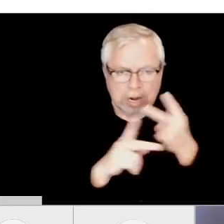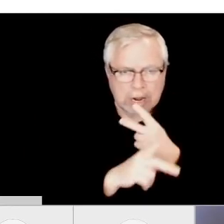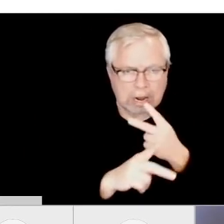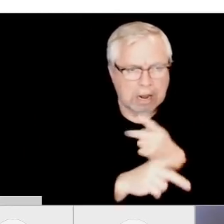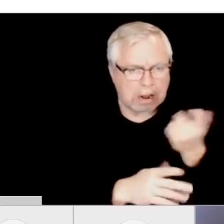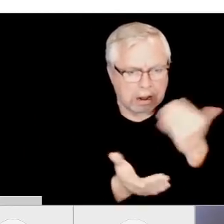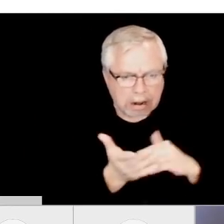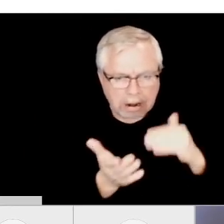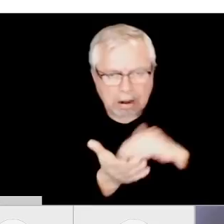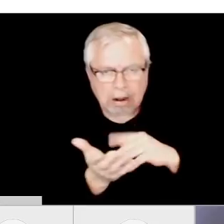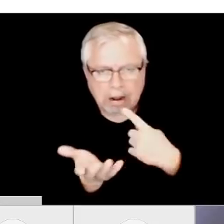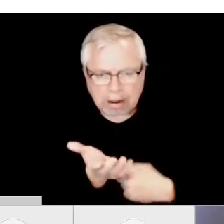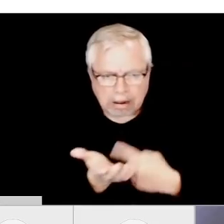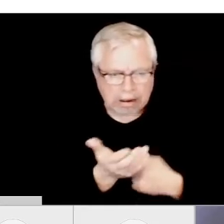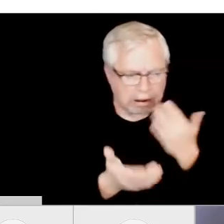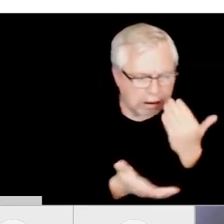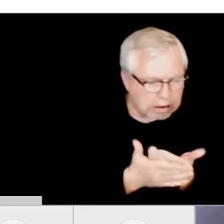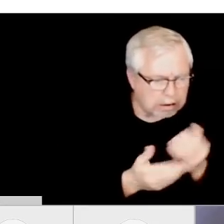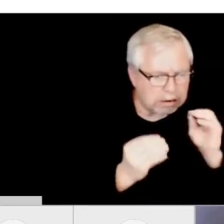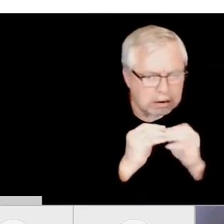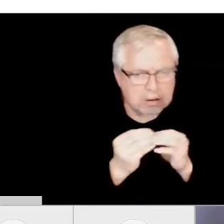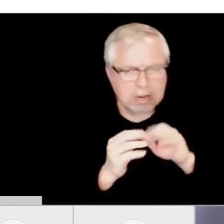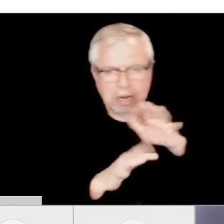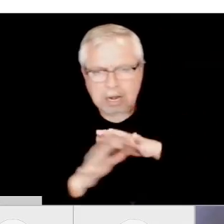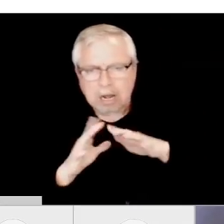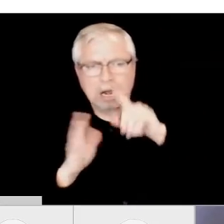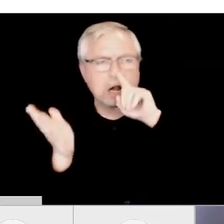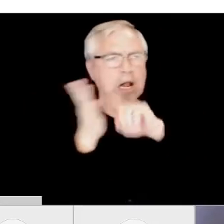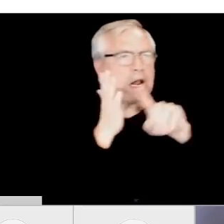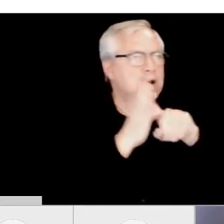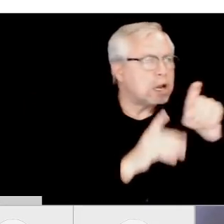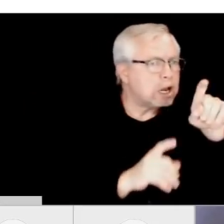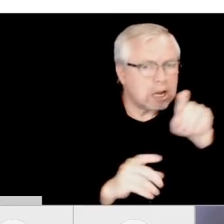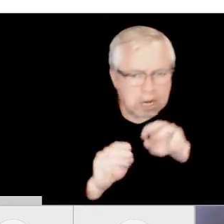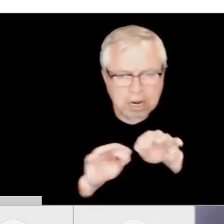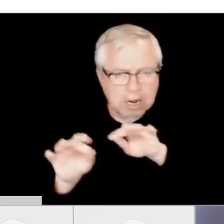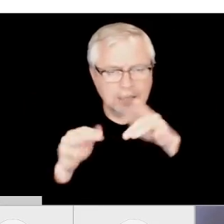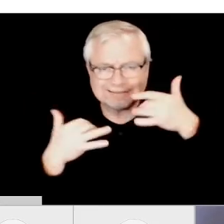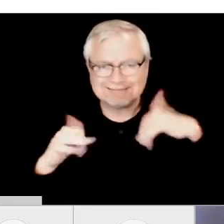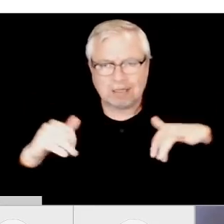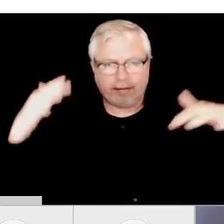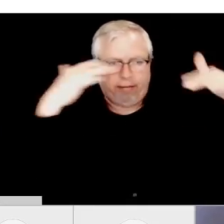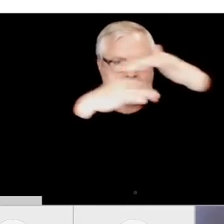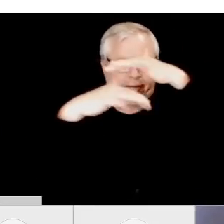and others know that both the University and the Health Department